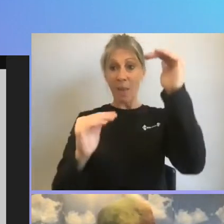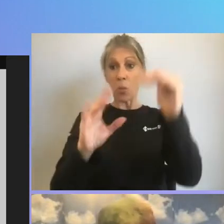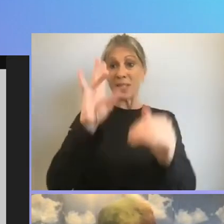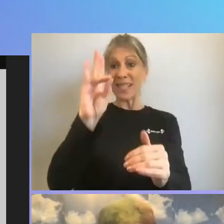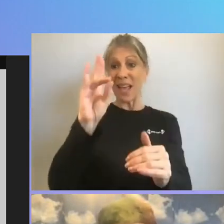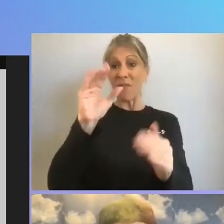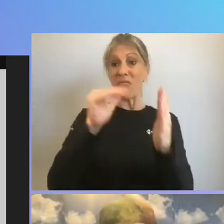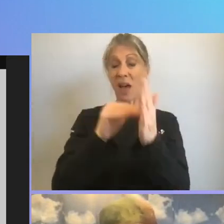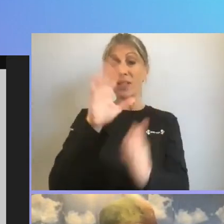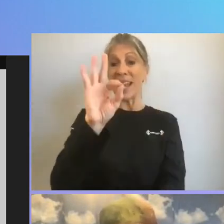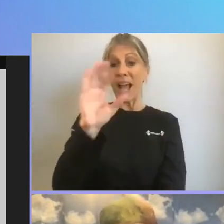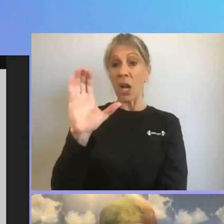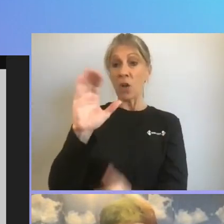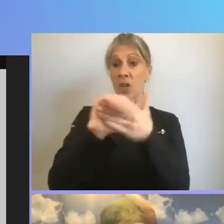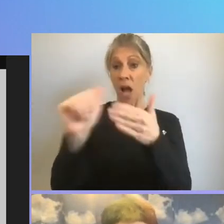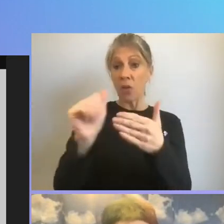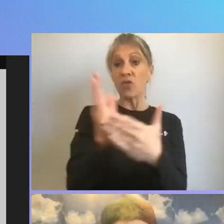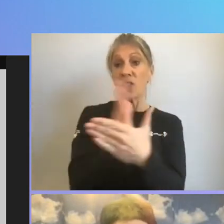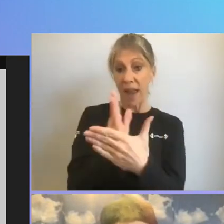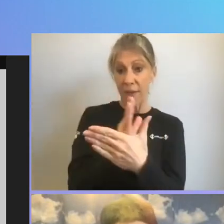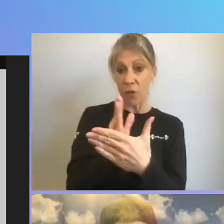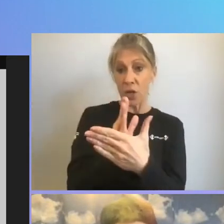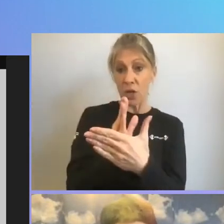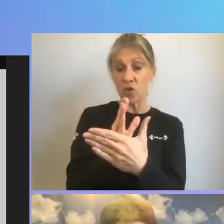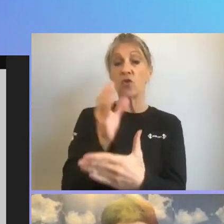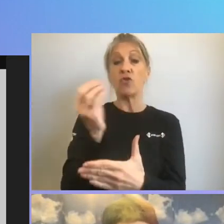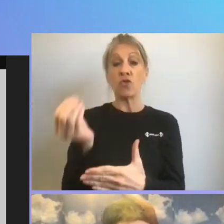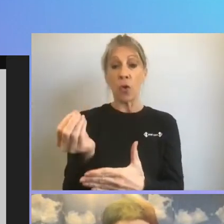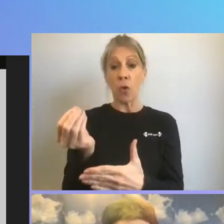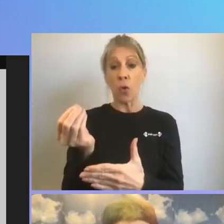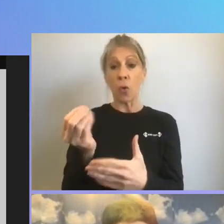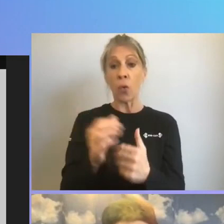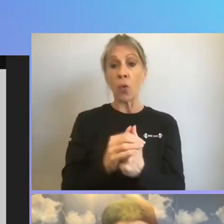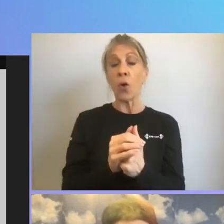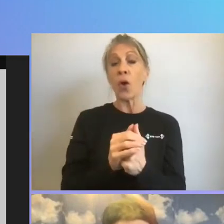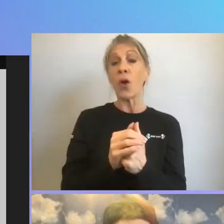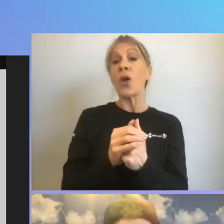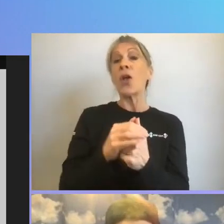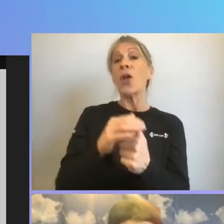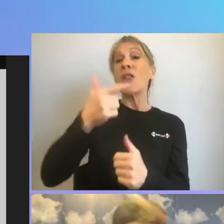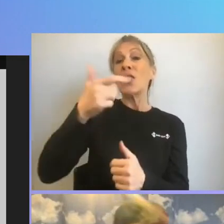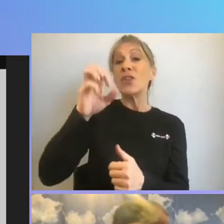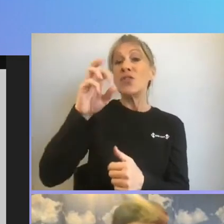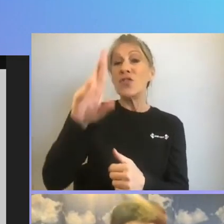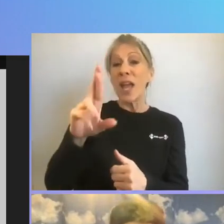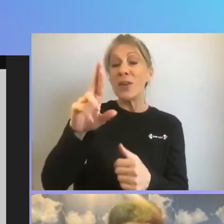on average. So in other words, the gender pay gap cannot be